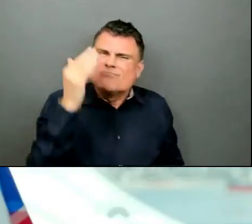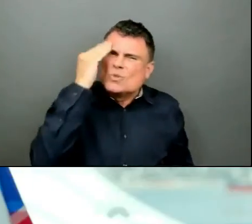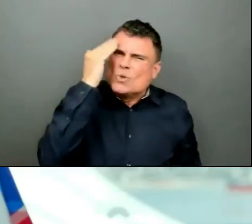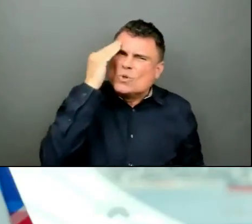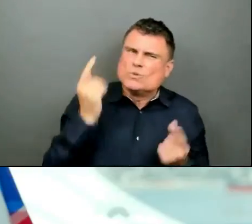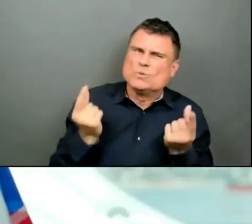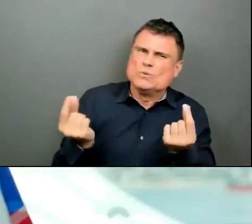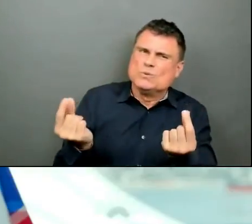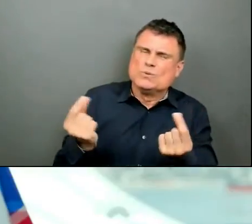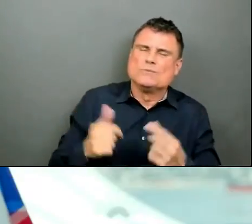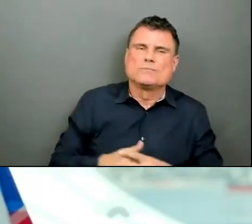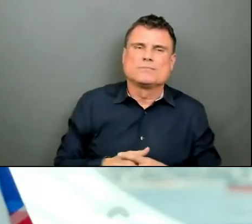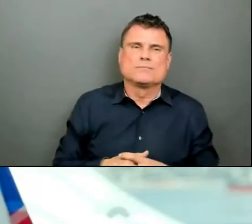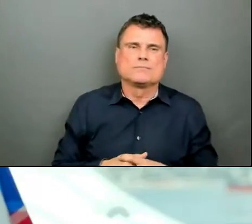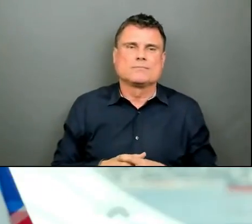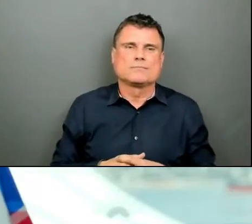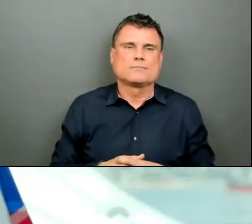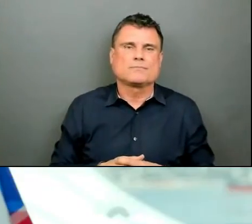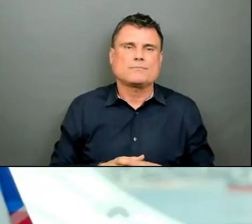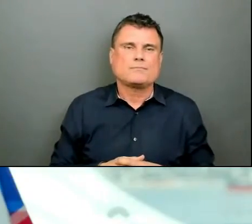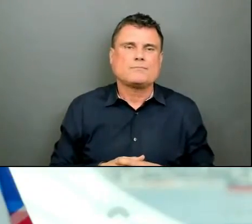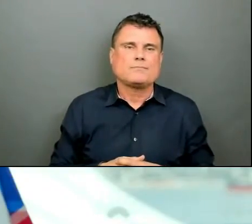people understand